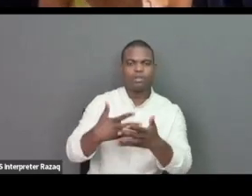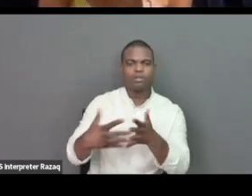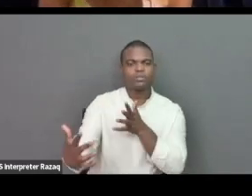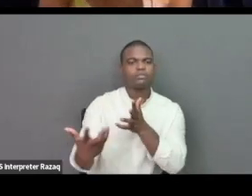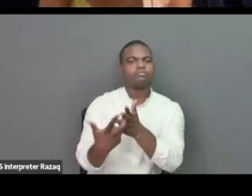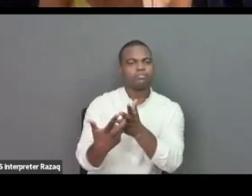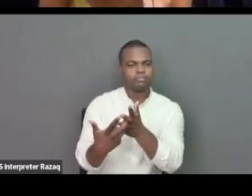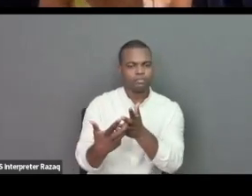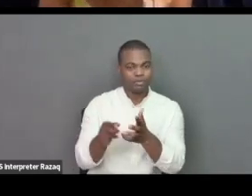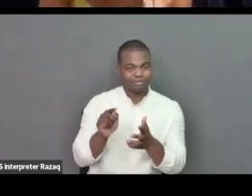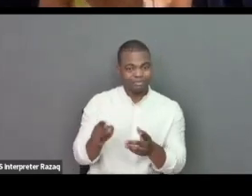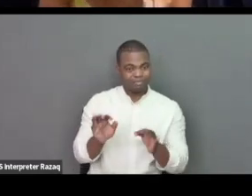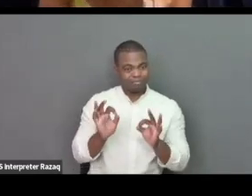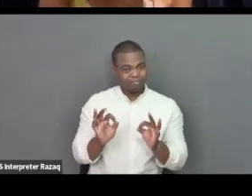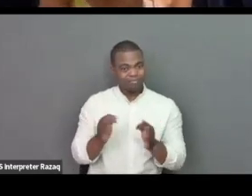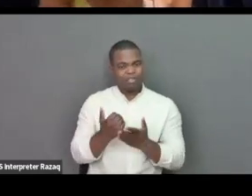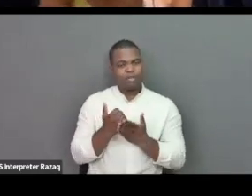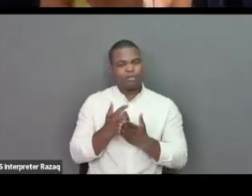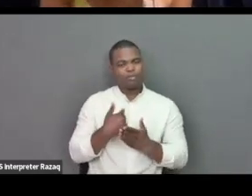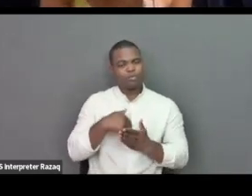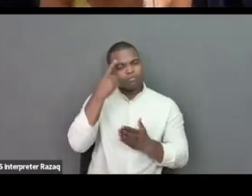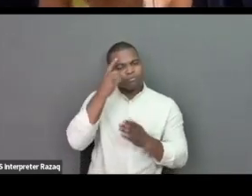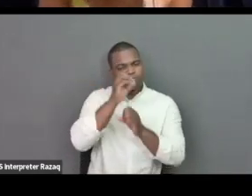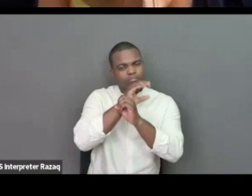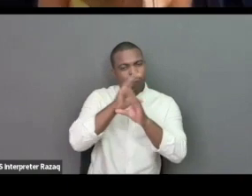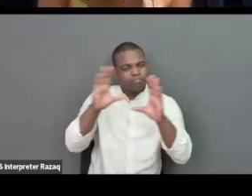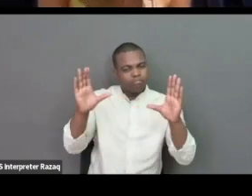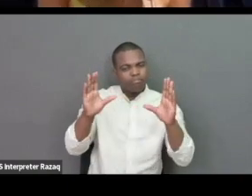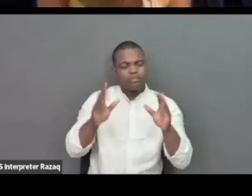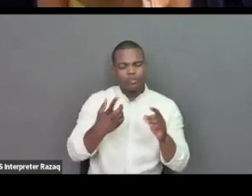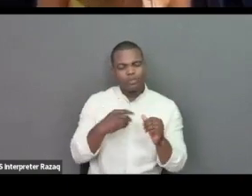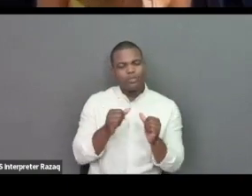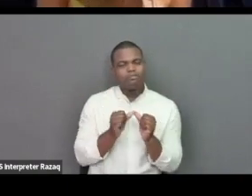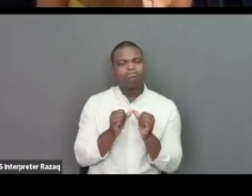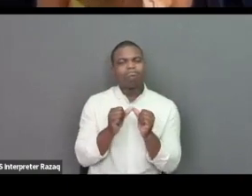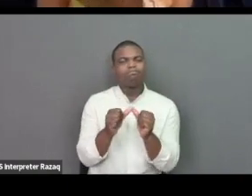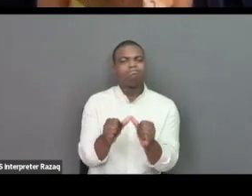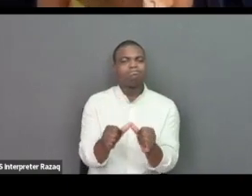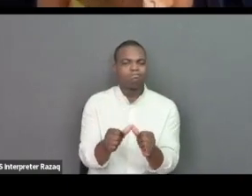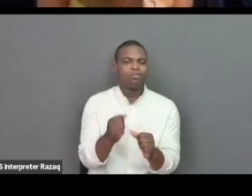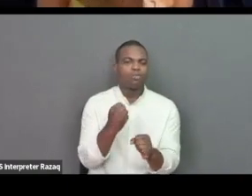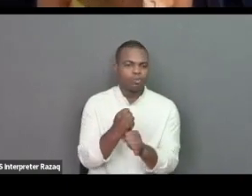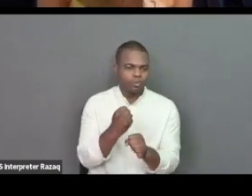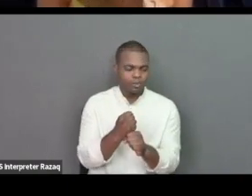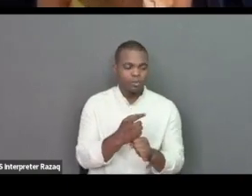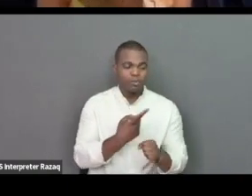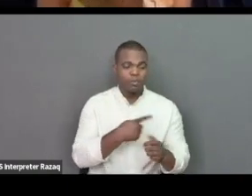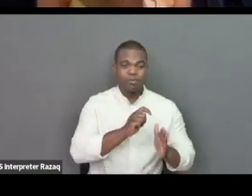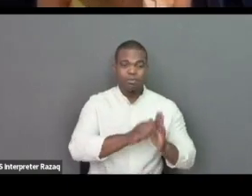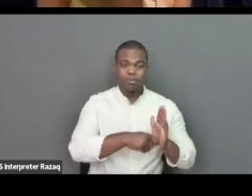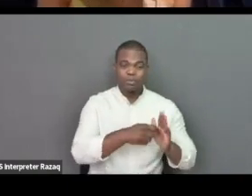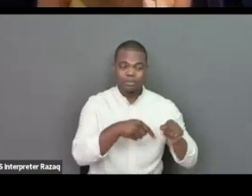this long after the project has ended. So, I think this is kind of an on